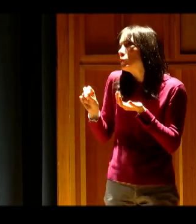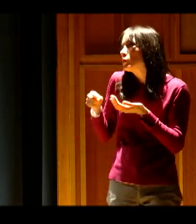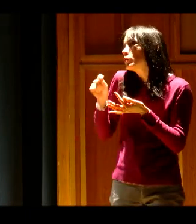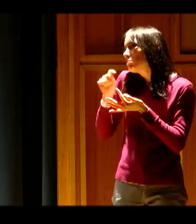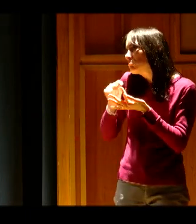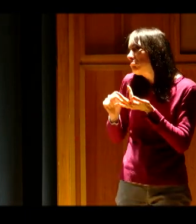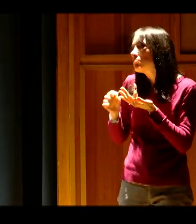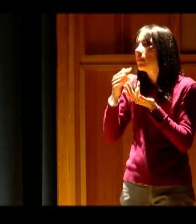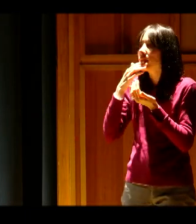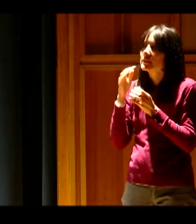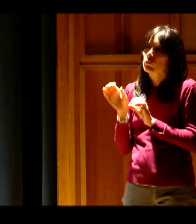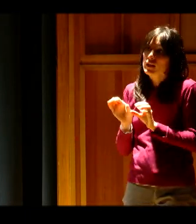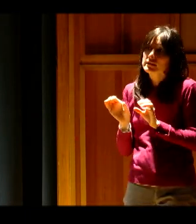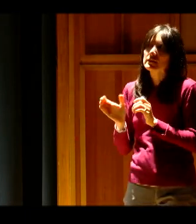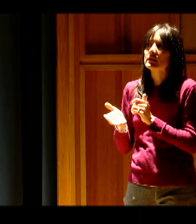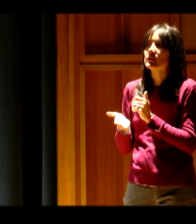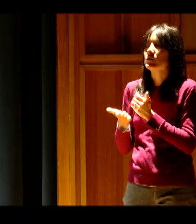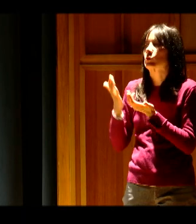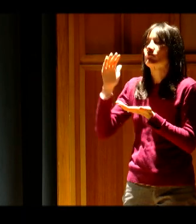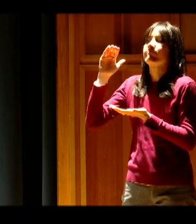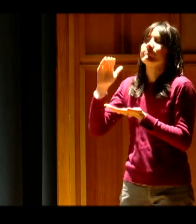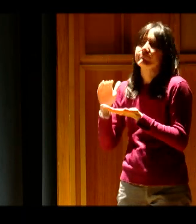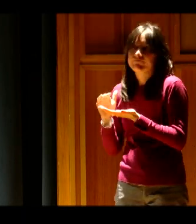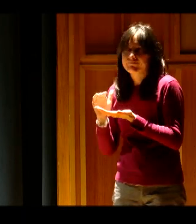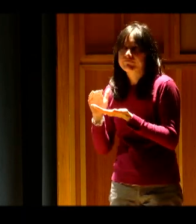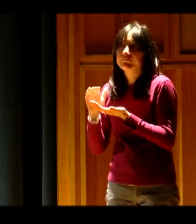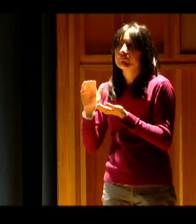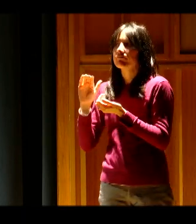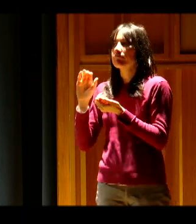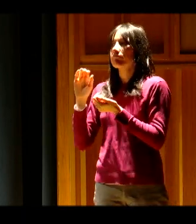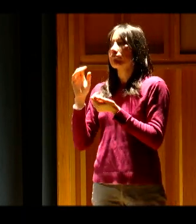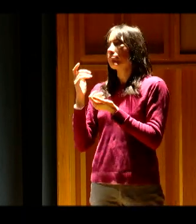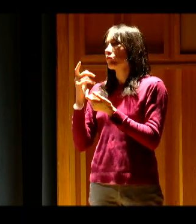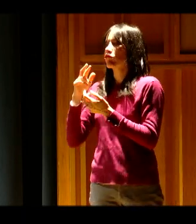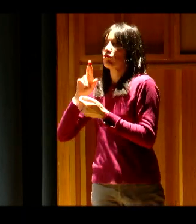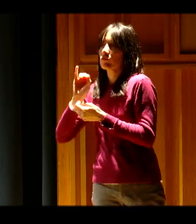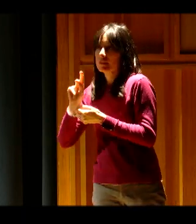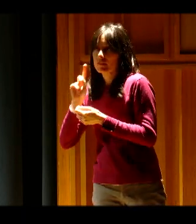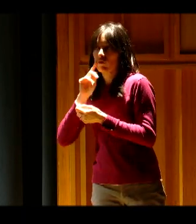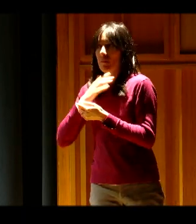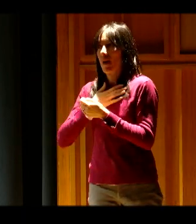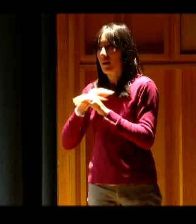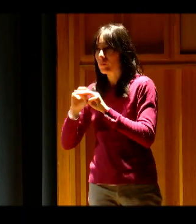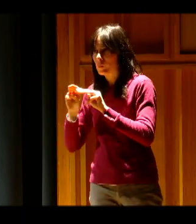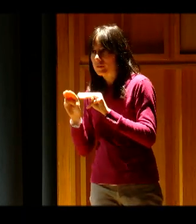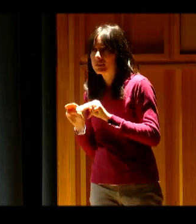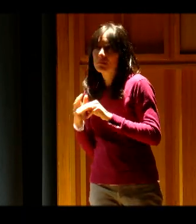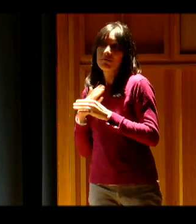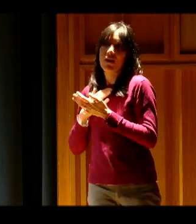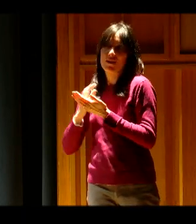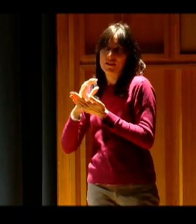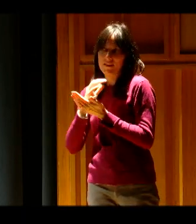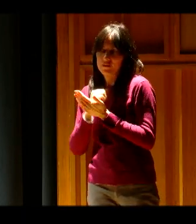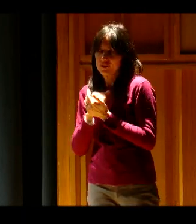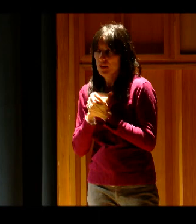To mitigate the risks that were involved for my museum or my collections. But I would also begin to realize there was so much more to it.